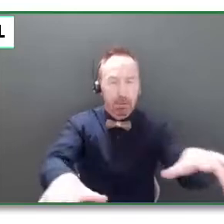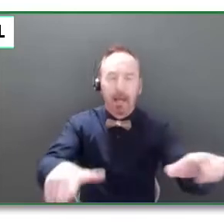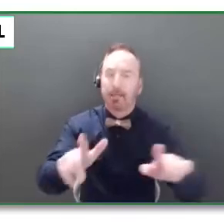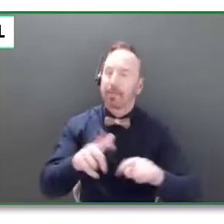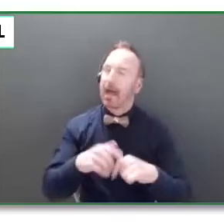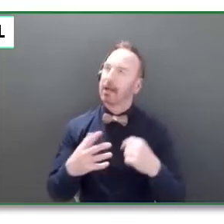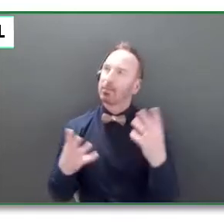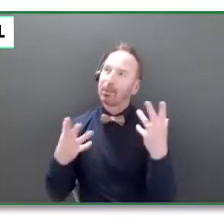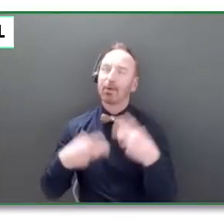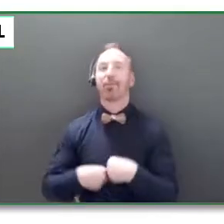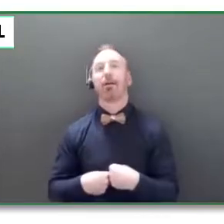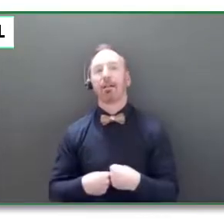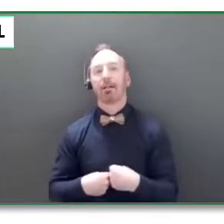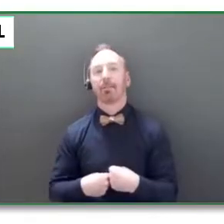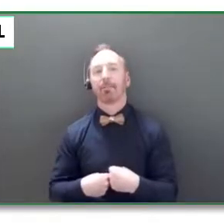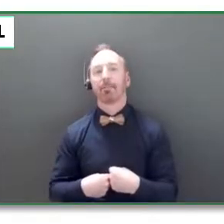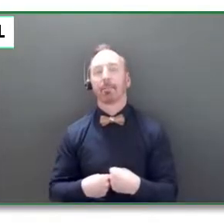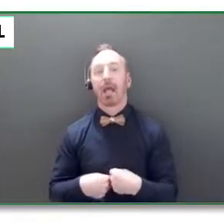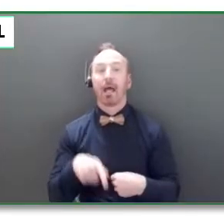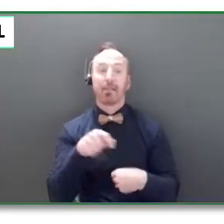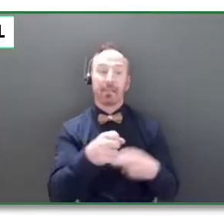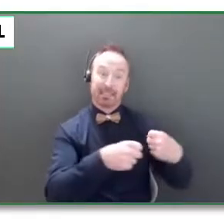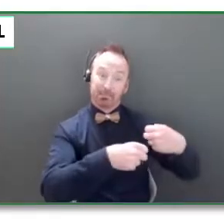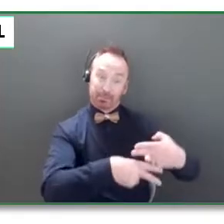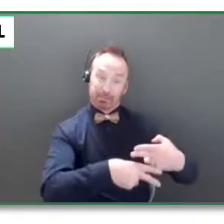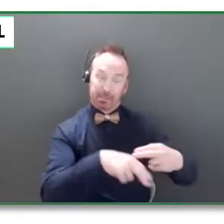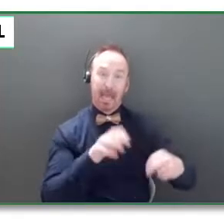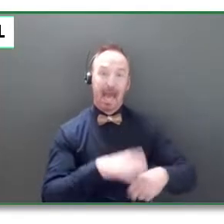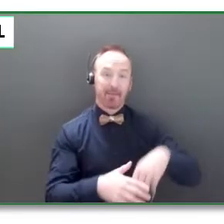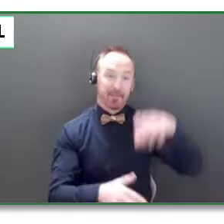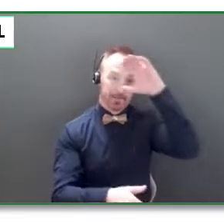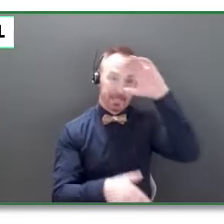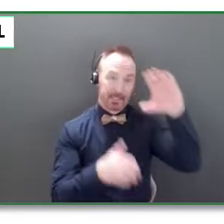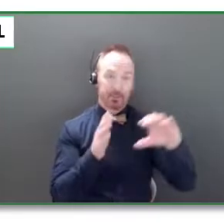The closing image is a close-up of the people from the opening image.